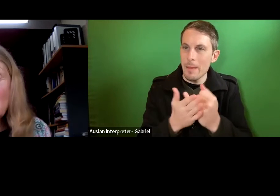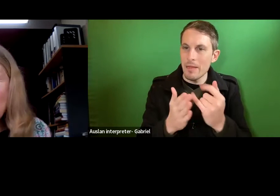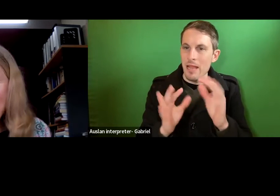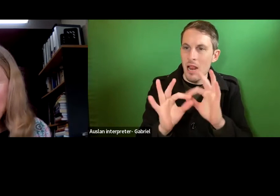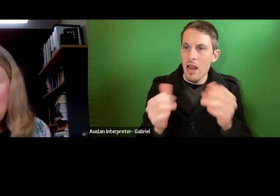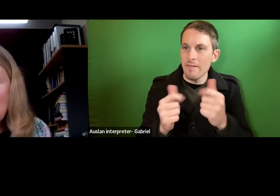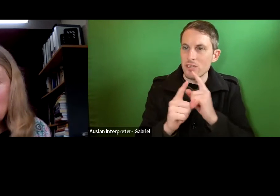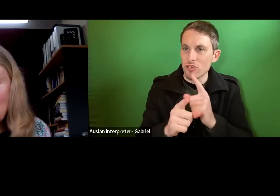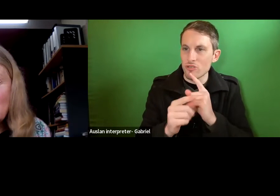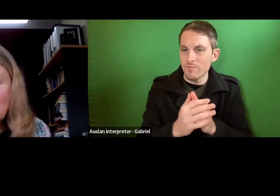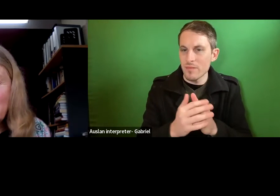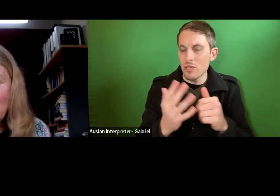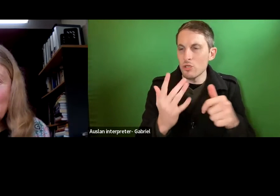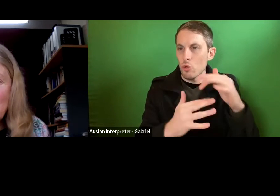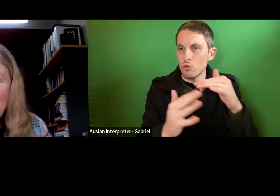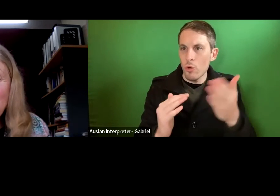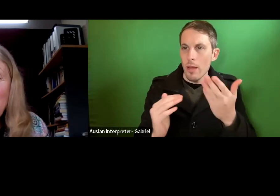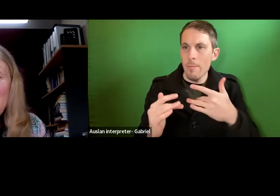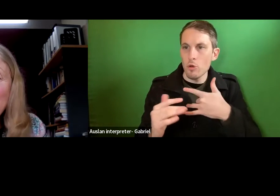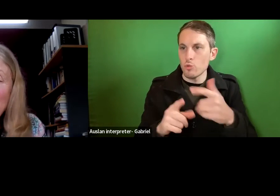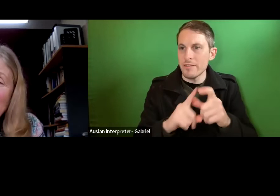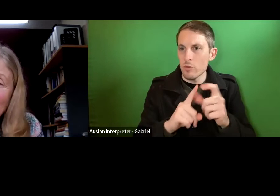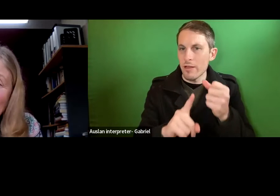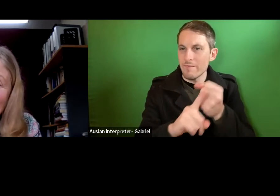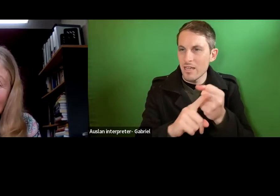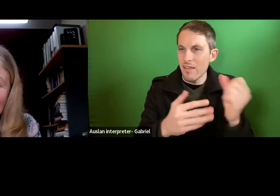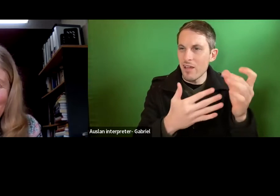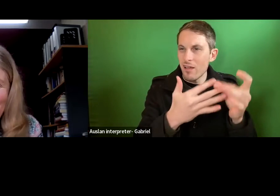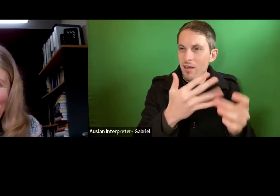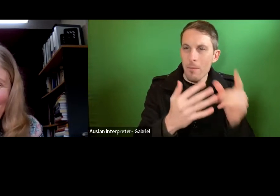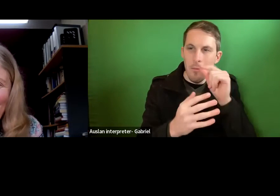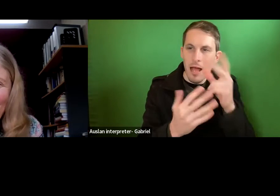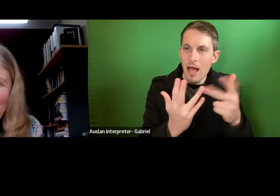socio emotional difficulties. There may be other things that are going on.